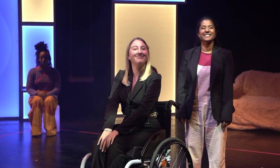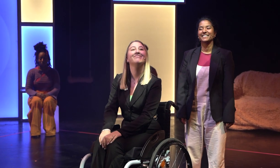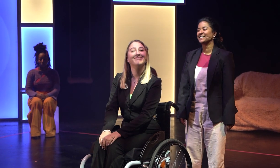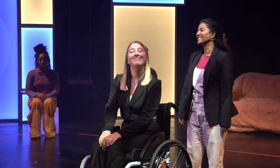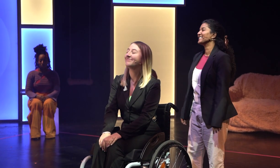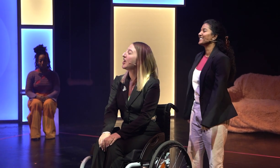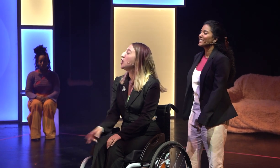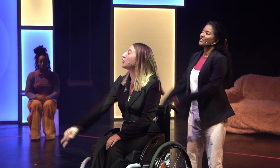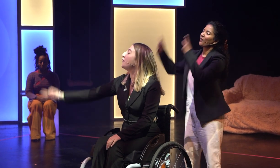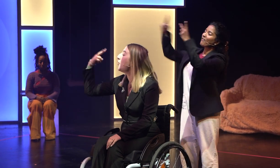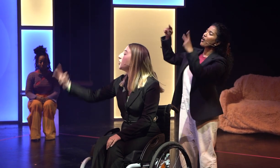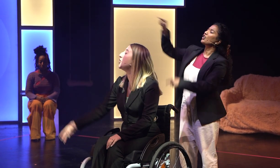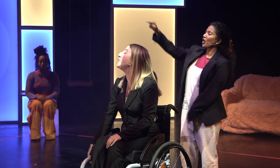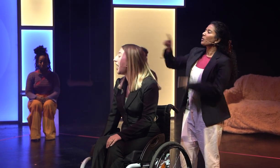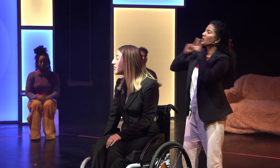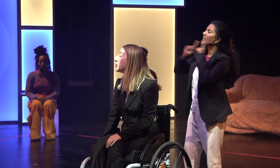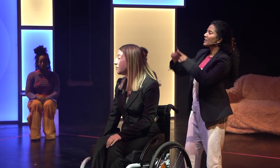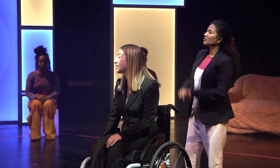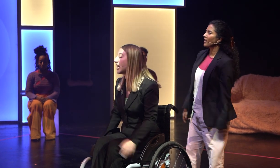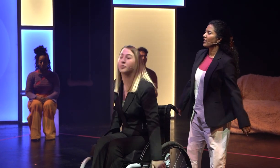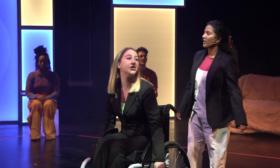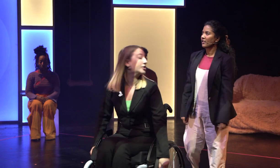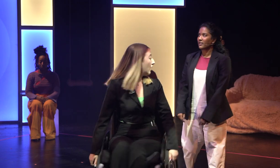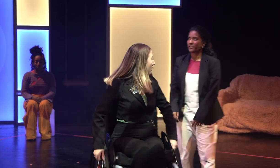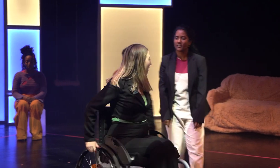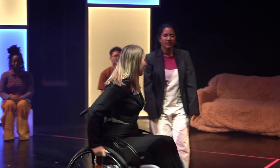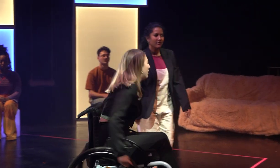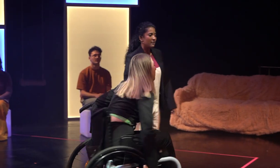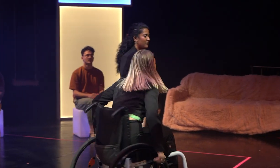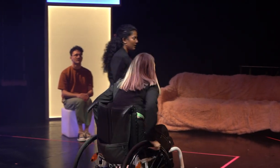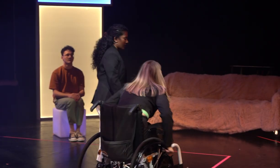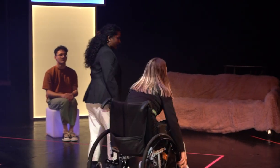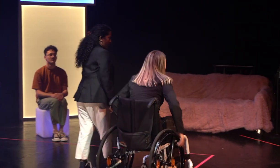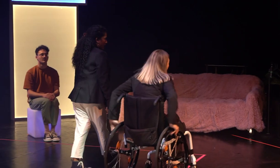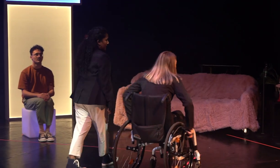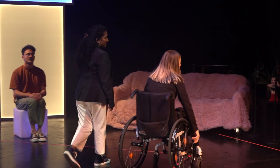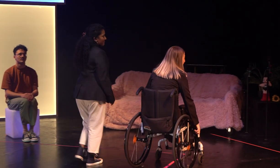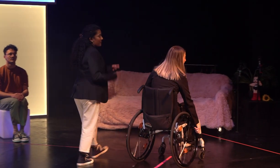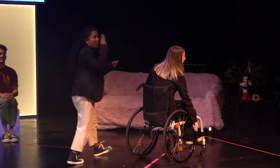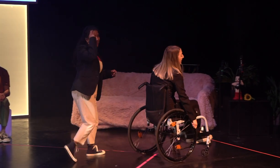So fuck you very much, Mr Edwards. I noticed Mum's empty seat next